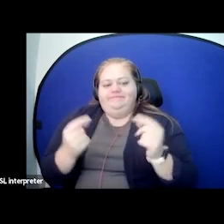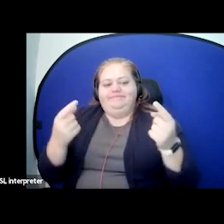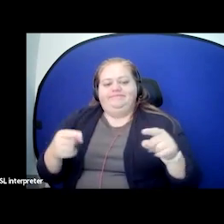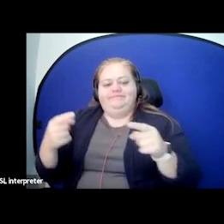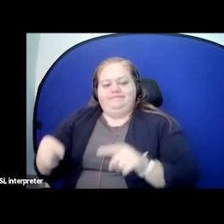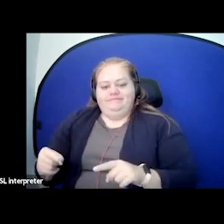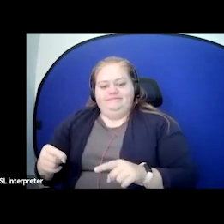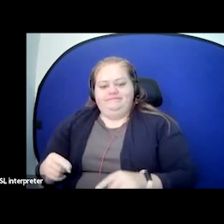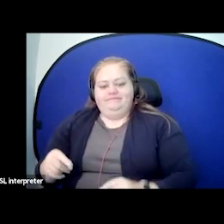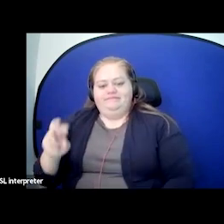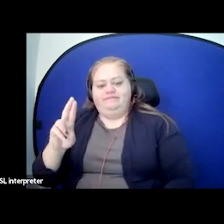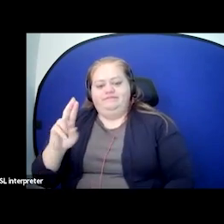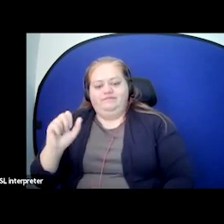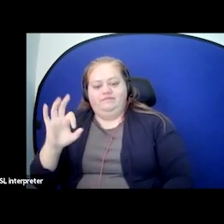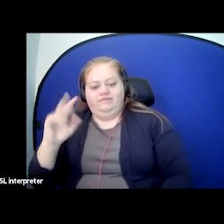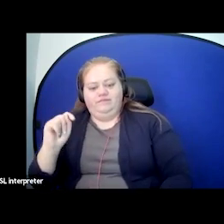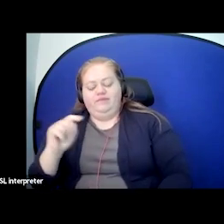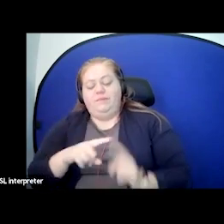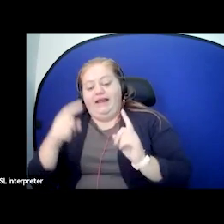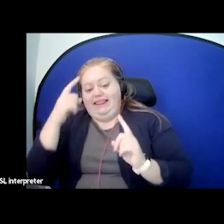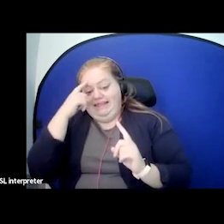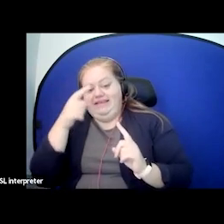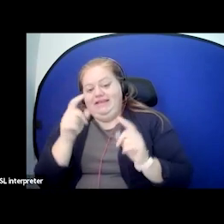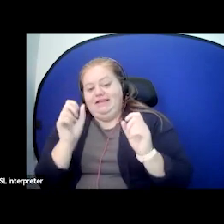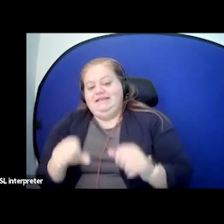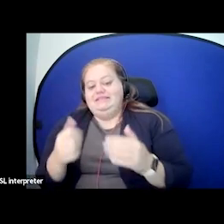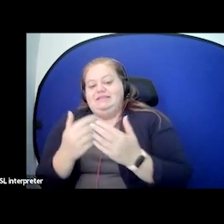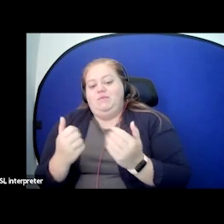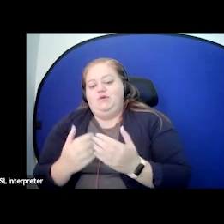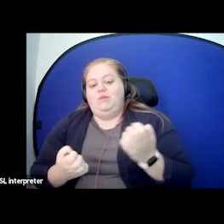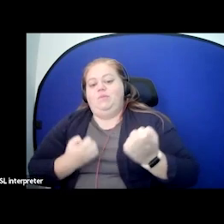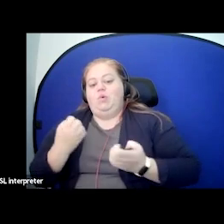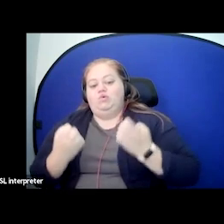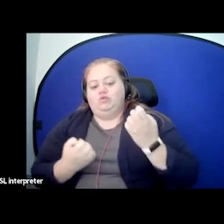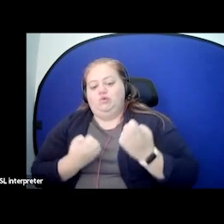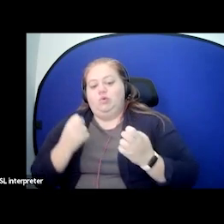But I think it's able to distinguish the emotional or atmospheric elements,